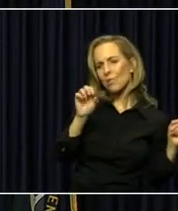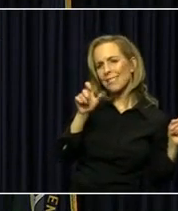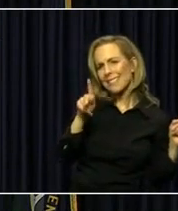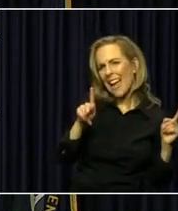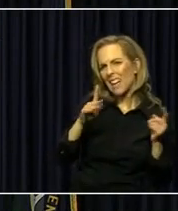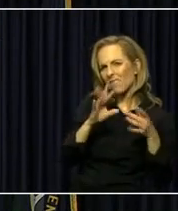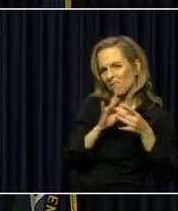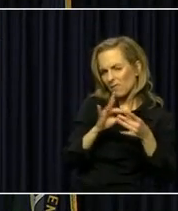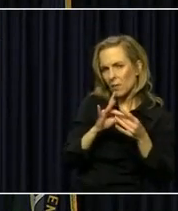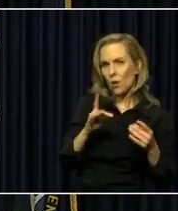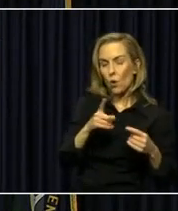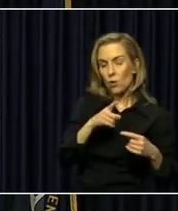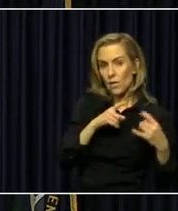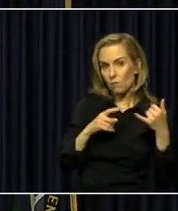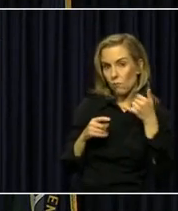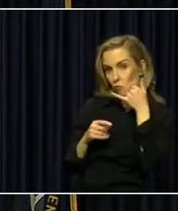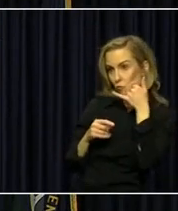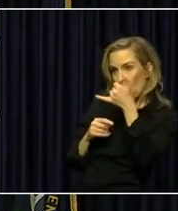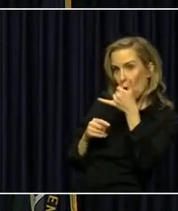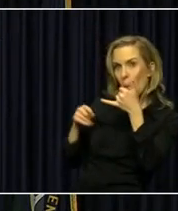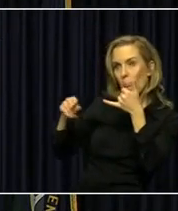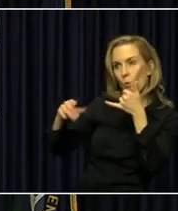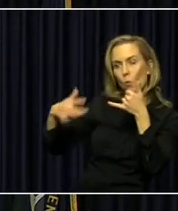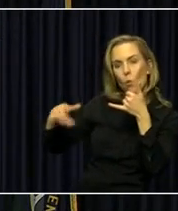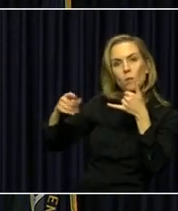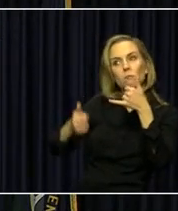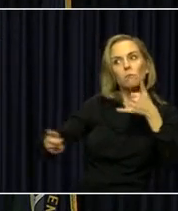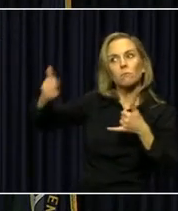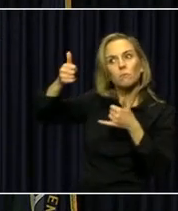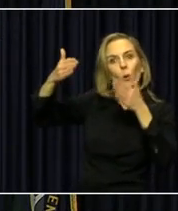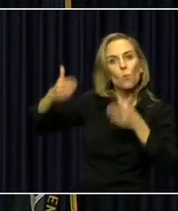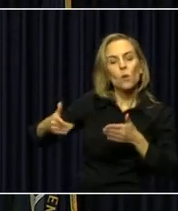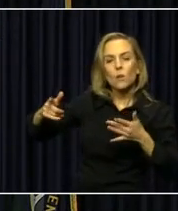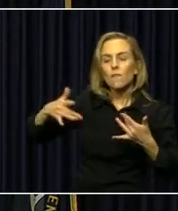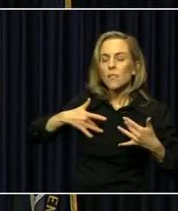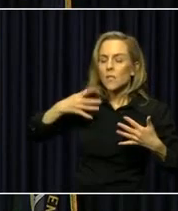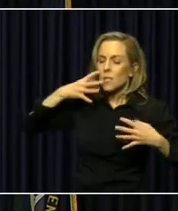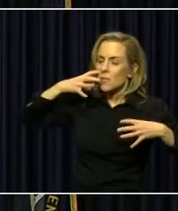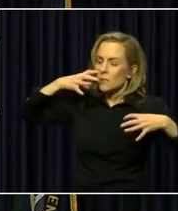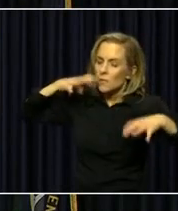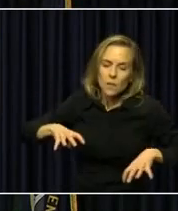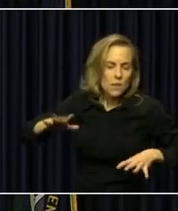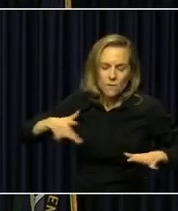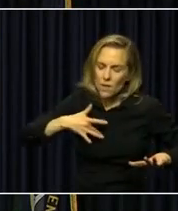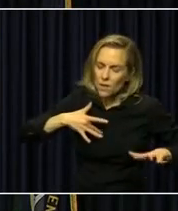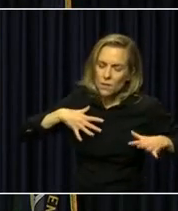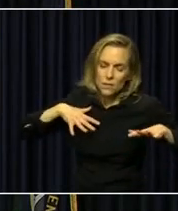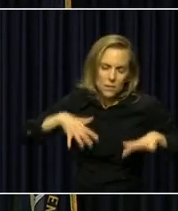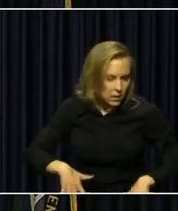WE'RE TRYING TO DO, AND WE'RE TRYING TO MAKE SURE THAT THESE FACILITIES ARE SAFE, THAT THESE